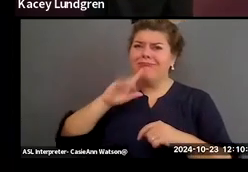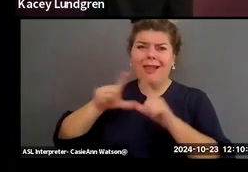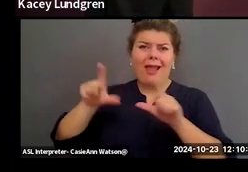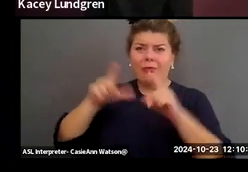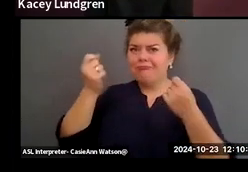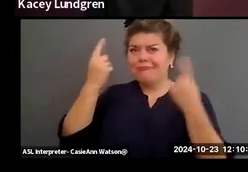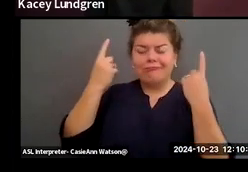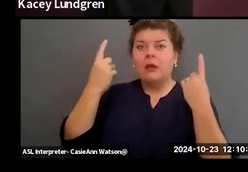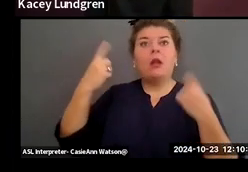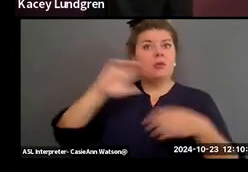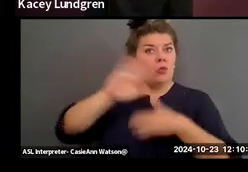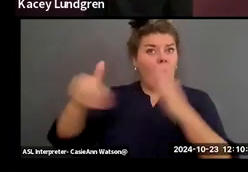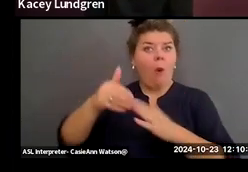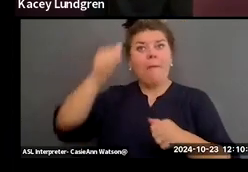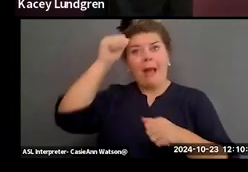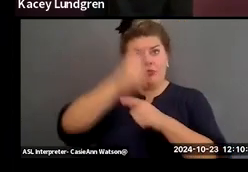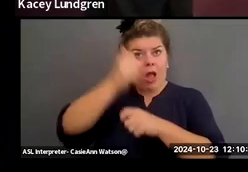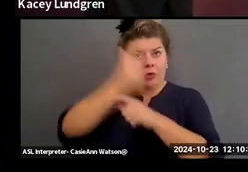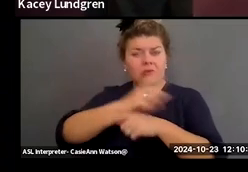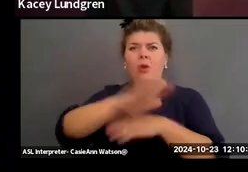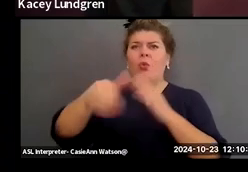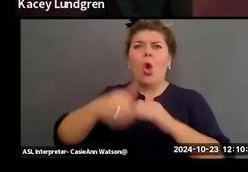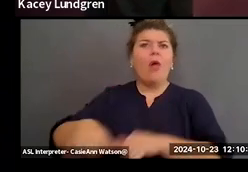but they are all my brothers. They are all the same race.